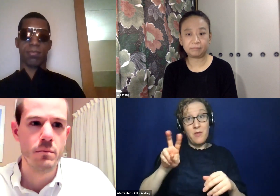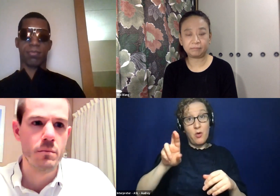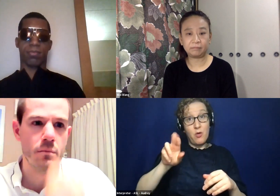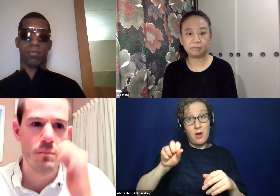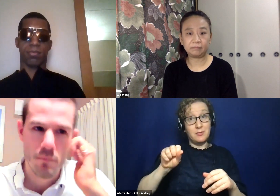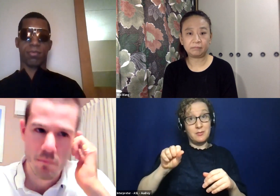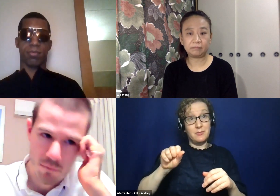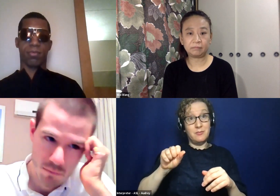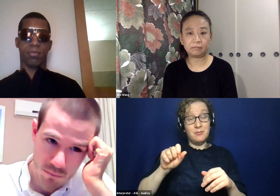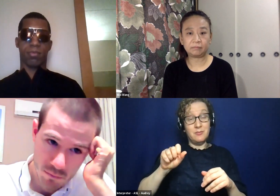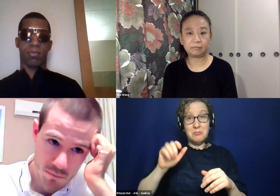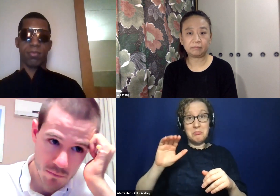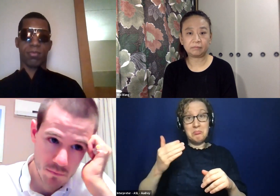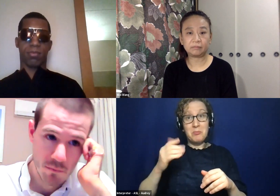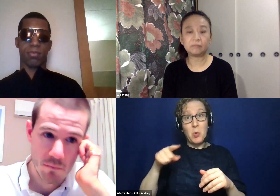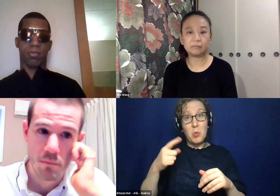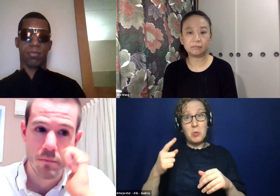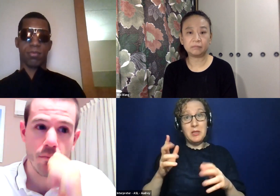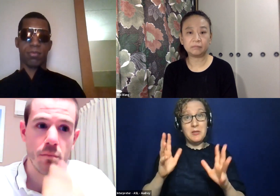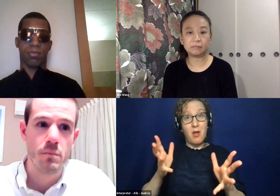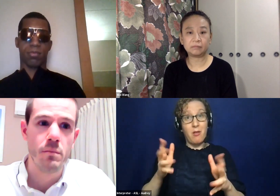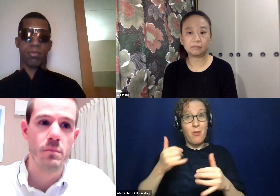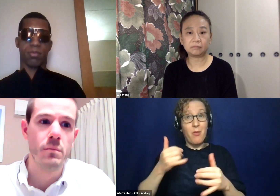you only use when you're talking to someone over the phone but that was an interesting way